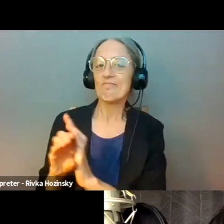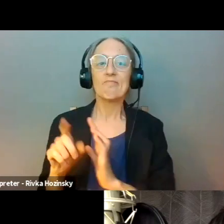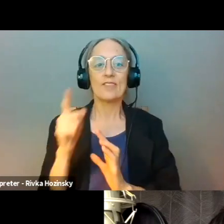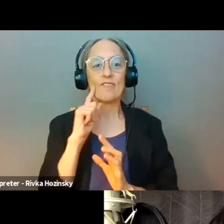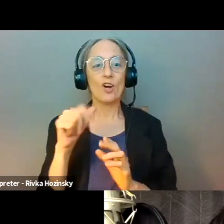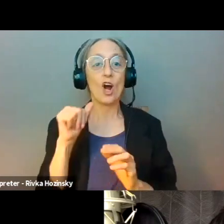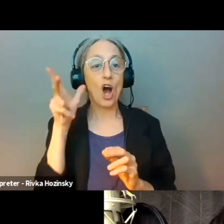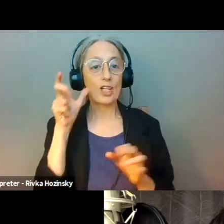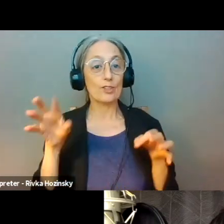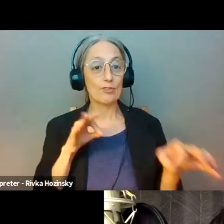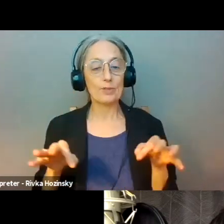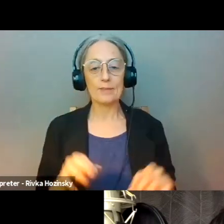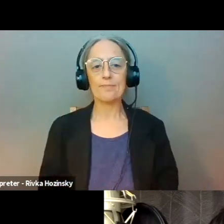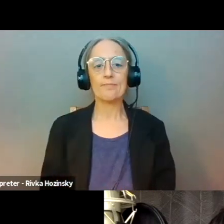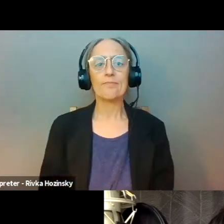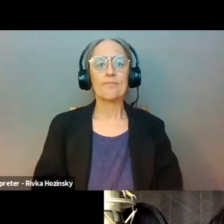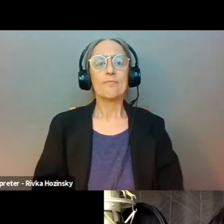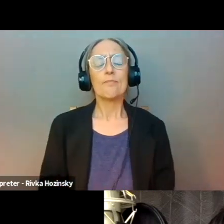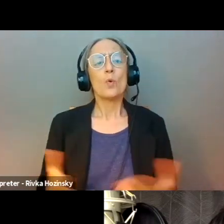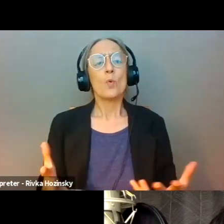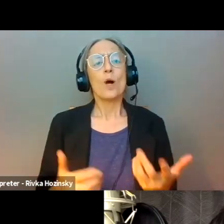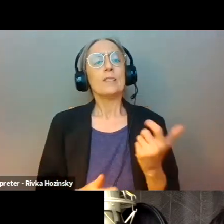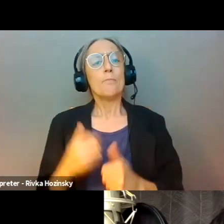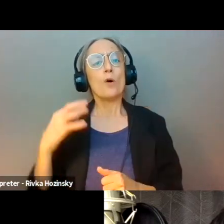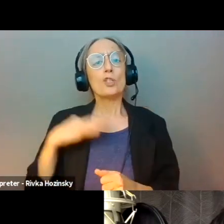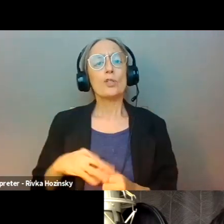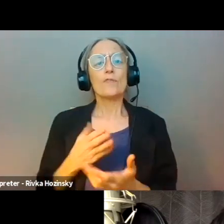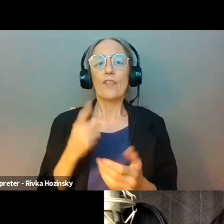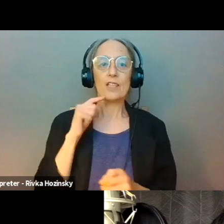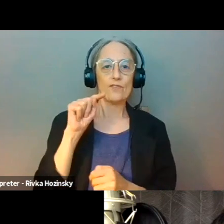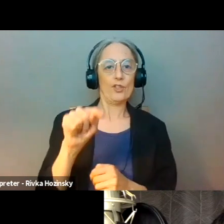What are some of the most useful things for you to receive in advance, Bridget,